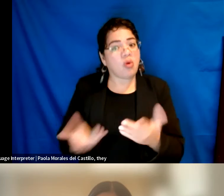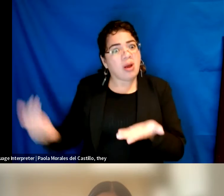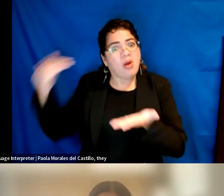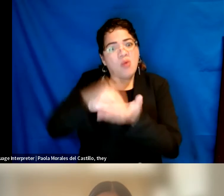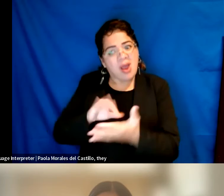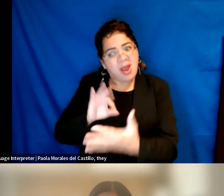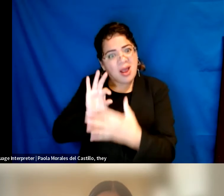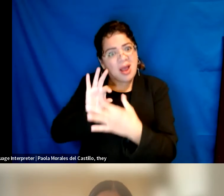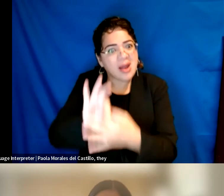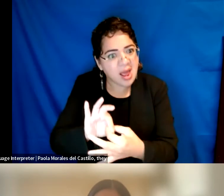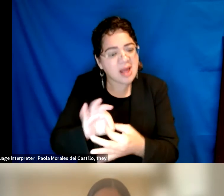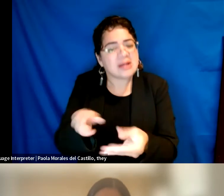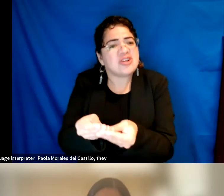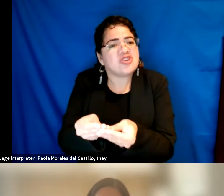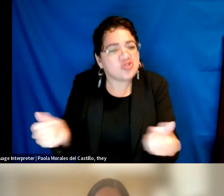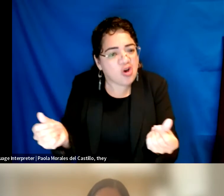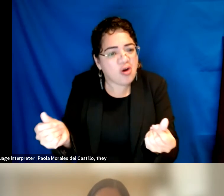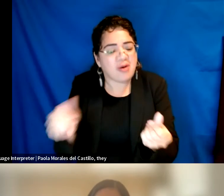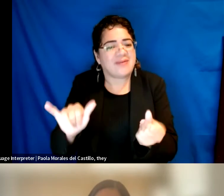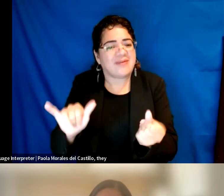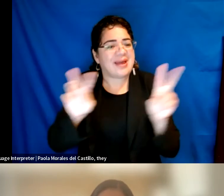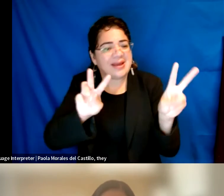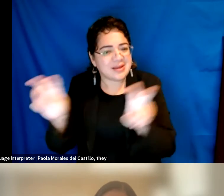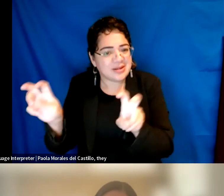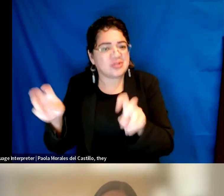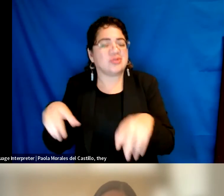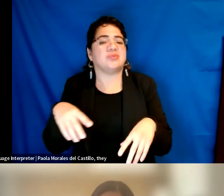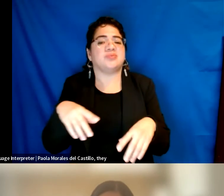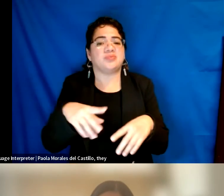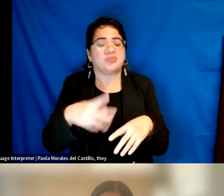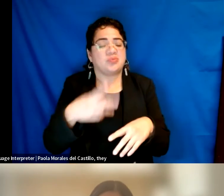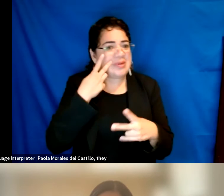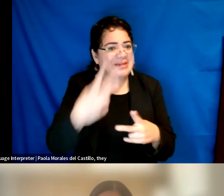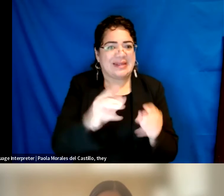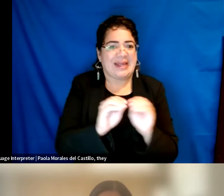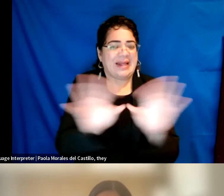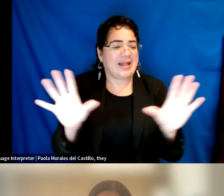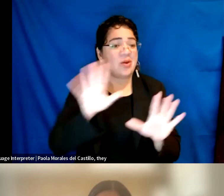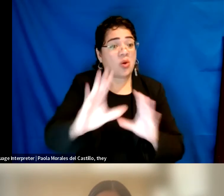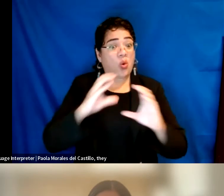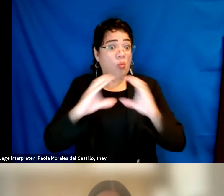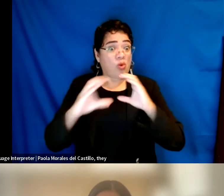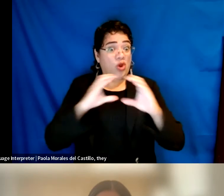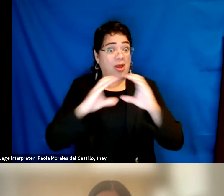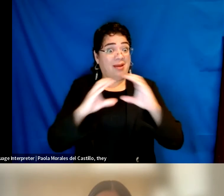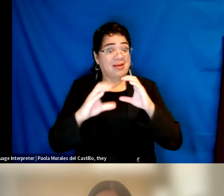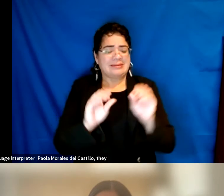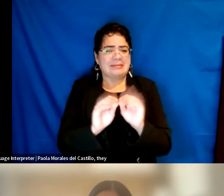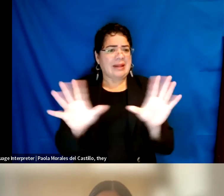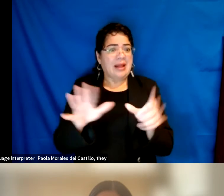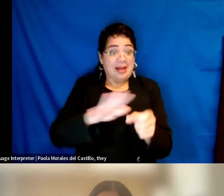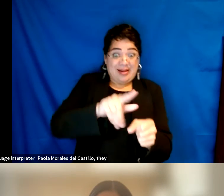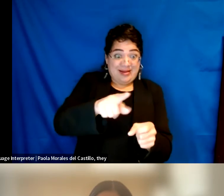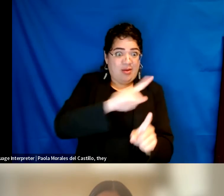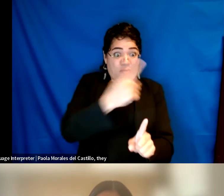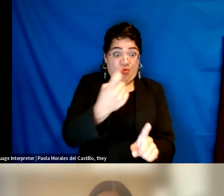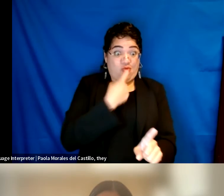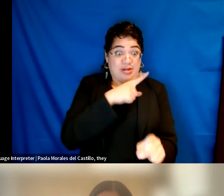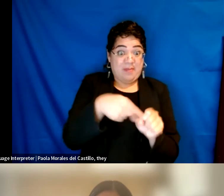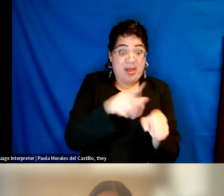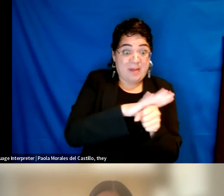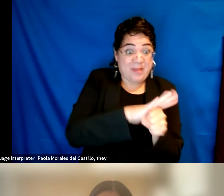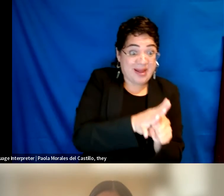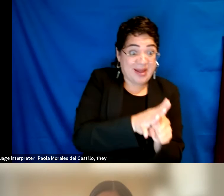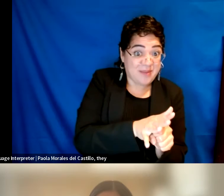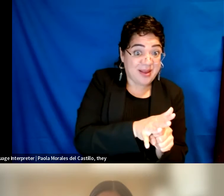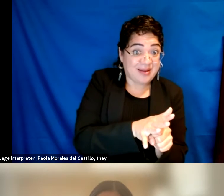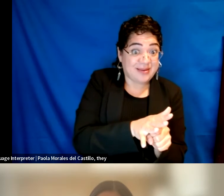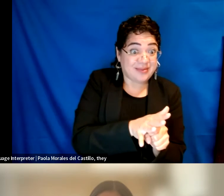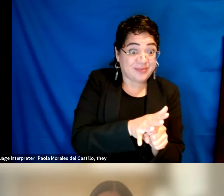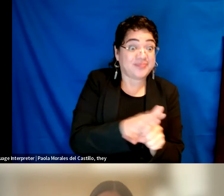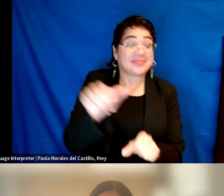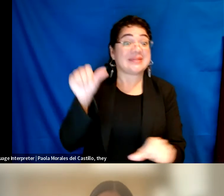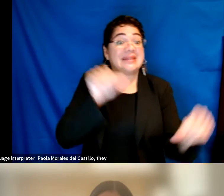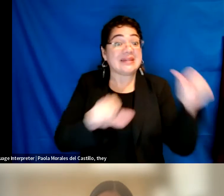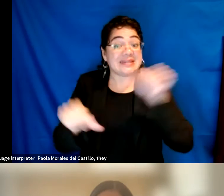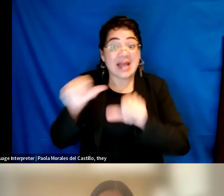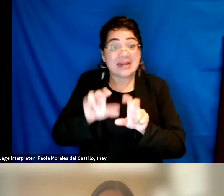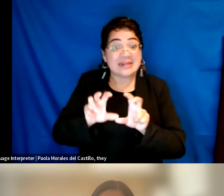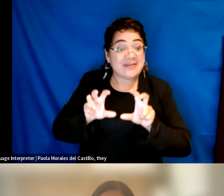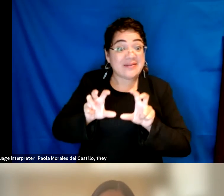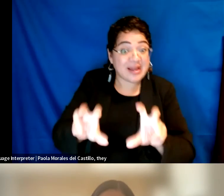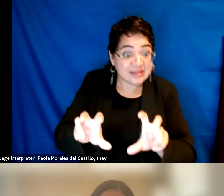Rebecca Tarvin (she/her): you know, to solve that sort of issue which you can see very clearly through the you know communication about uh the pandemic or science investment in science, et cetera.